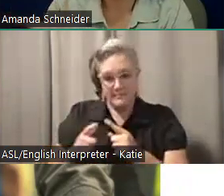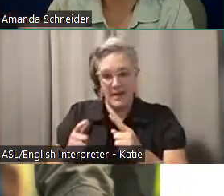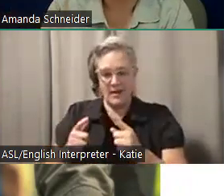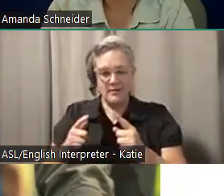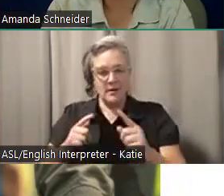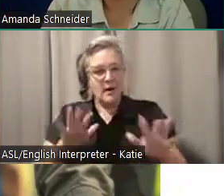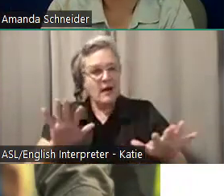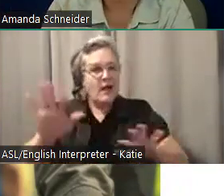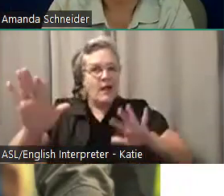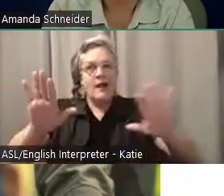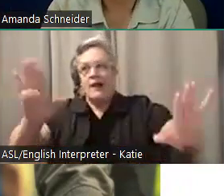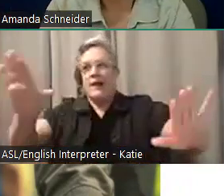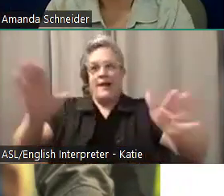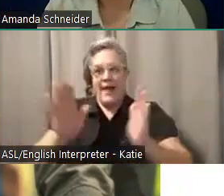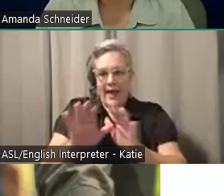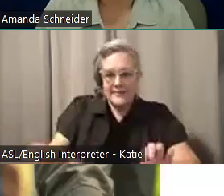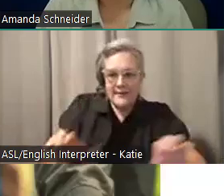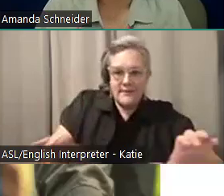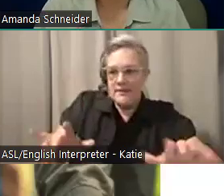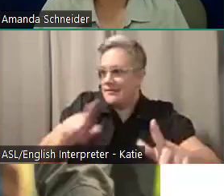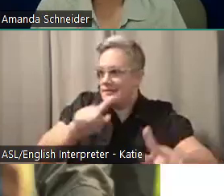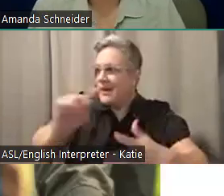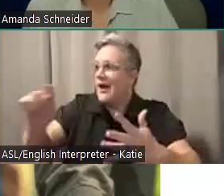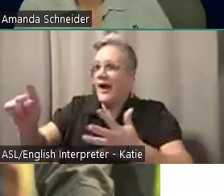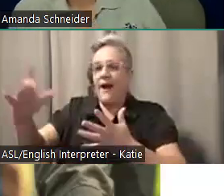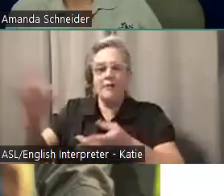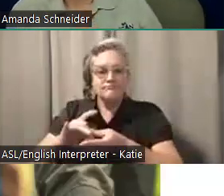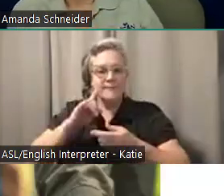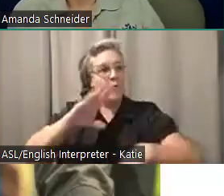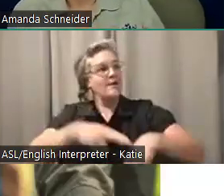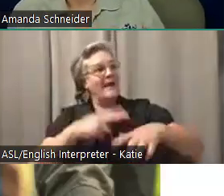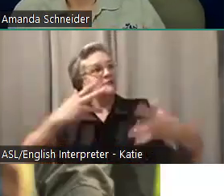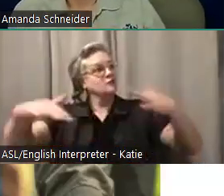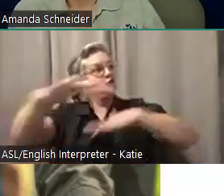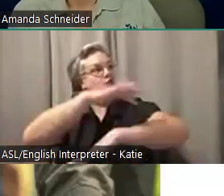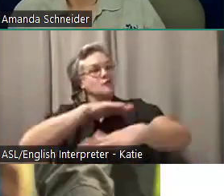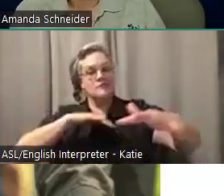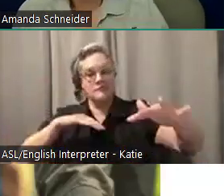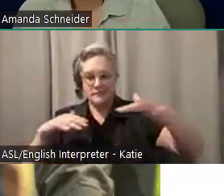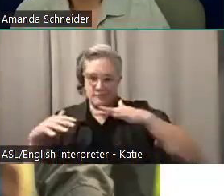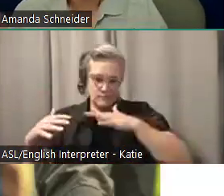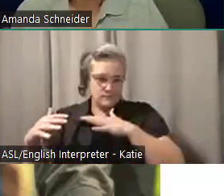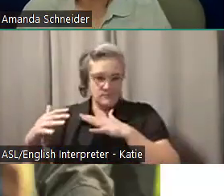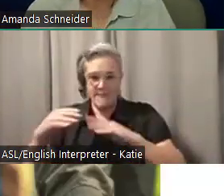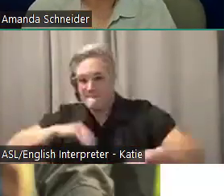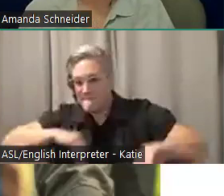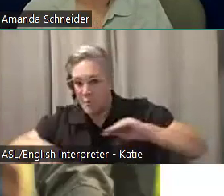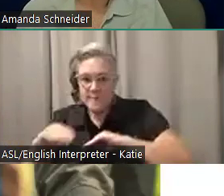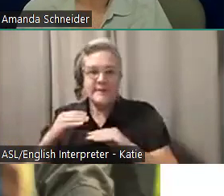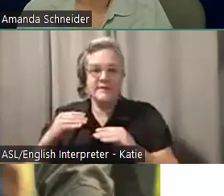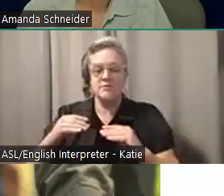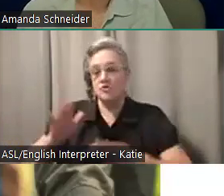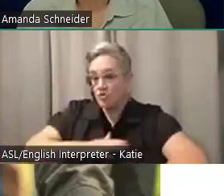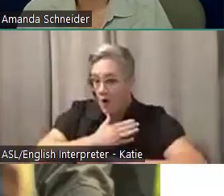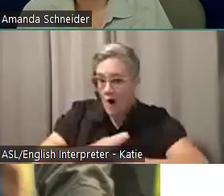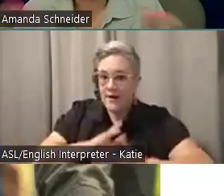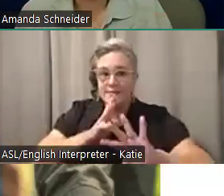different activities to go along with it, and how we can connect nature and, um, movement and songs, and…